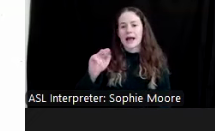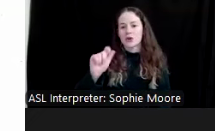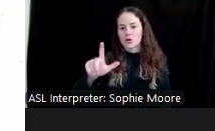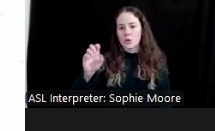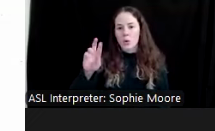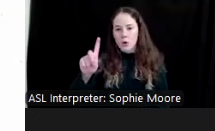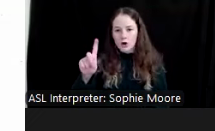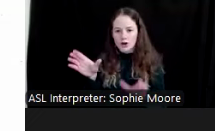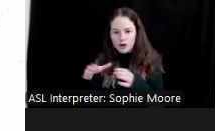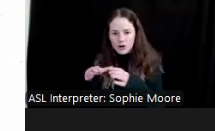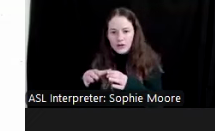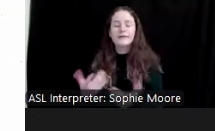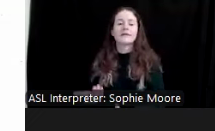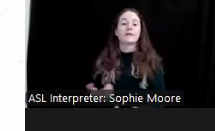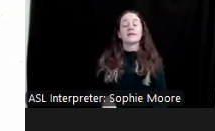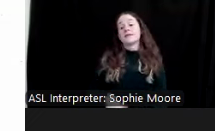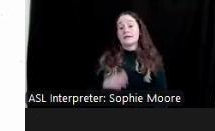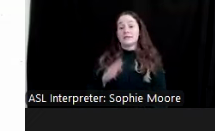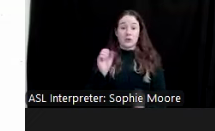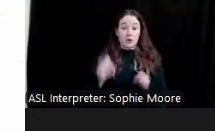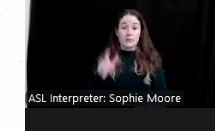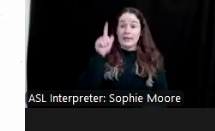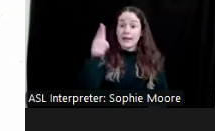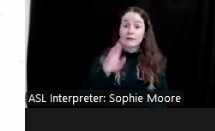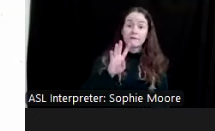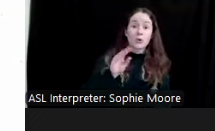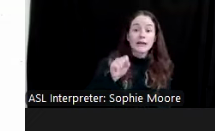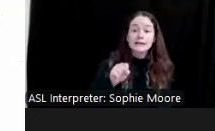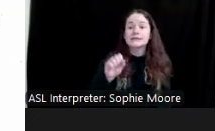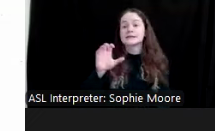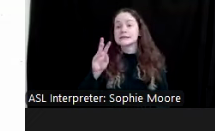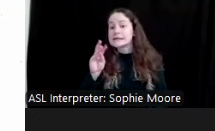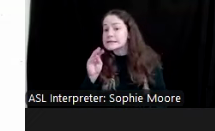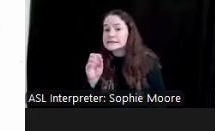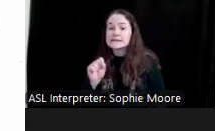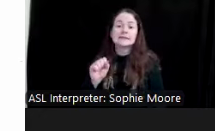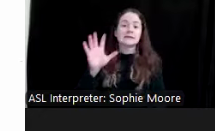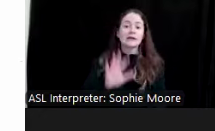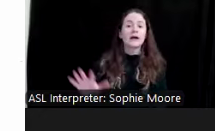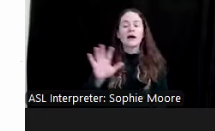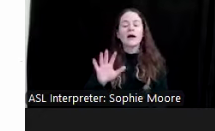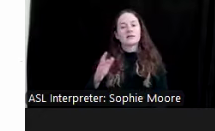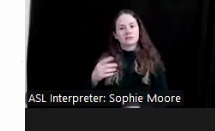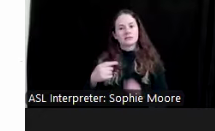Some in their 40s, some in their 60s, some in their 70s, but maybe they still wanted to play tennis or do the